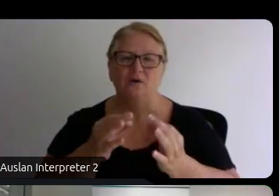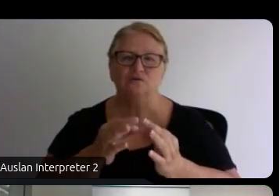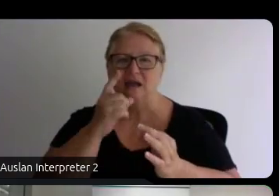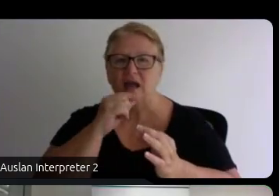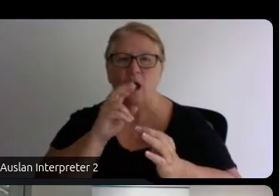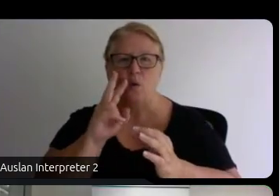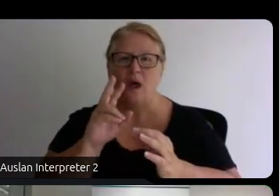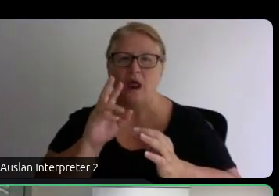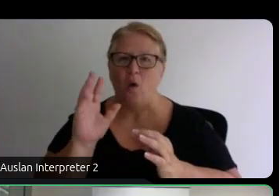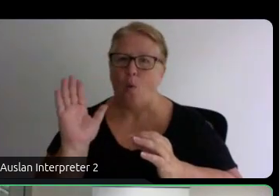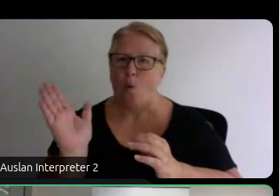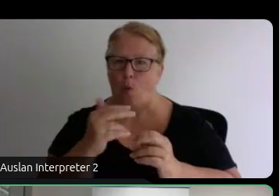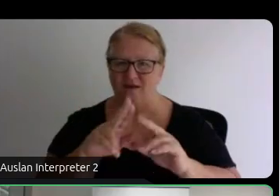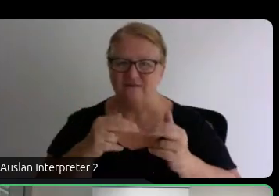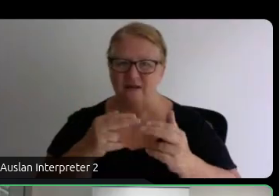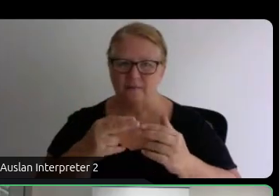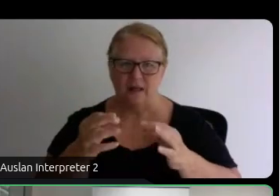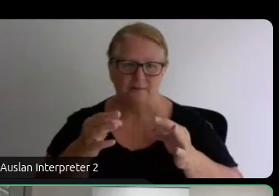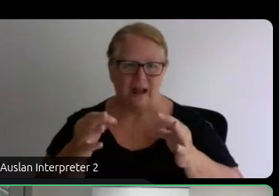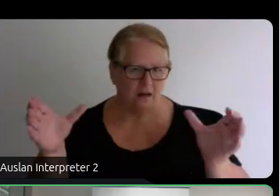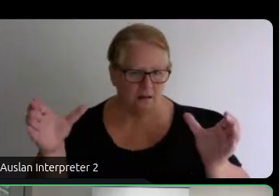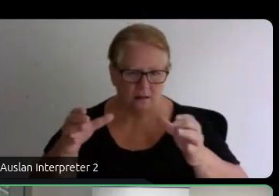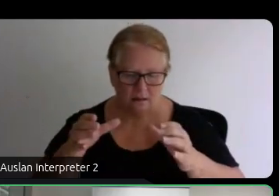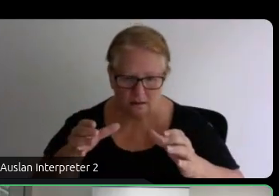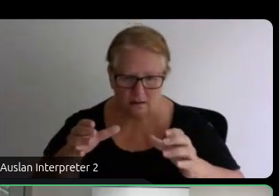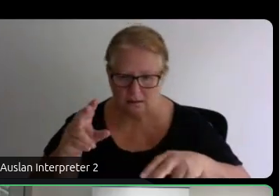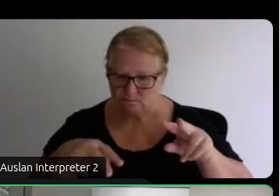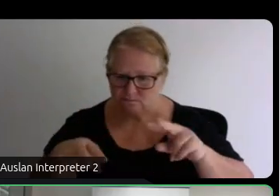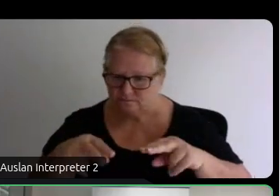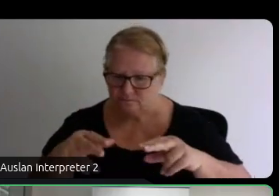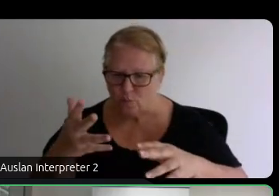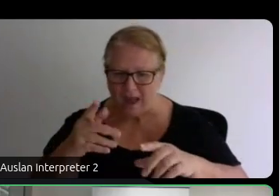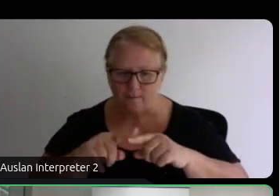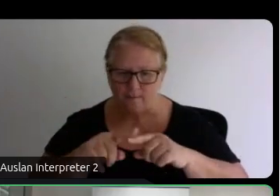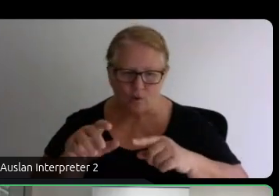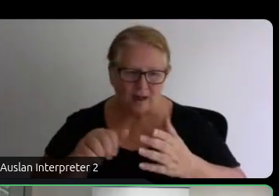together and say okay where is the most where is it most appropriate that this funding gets